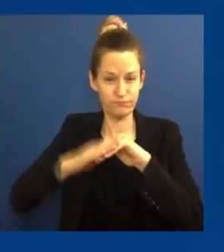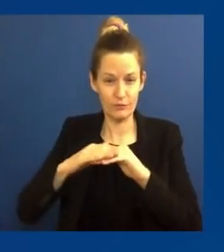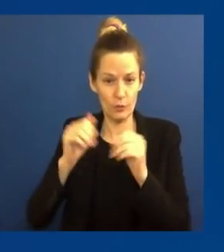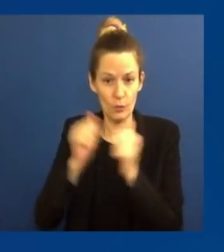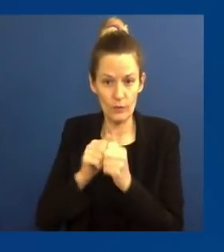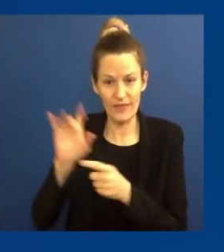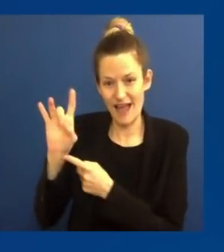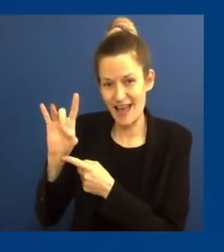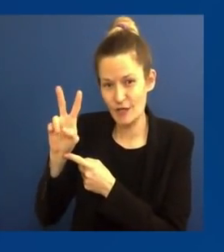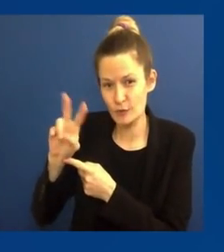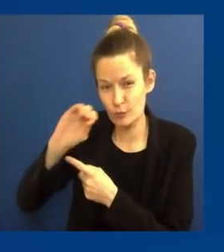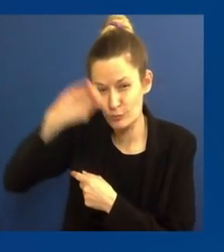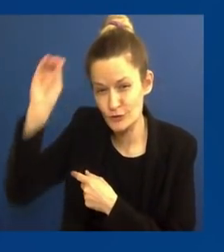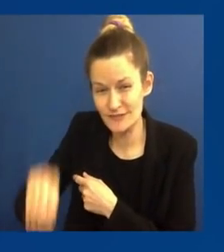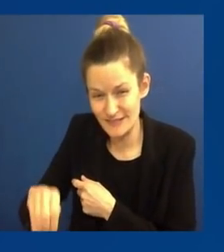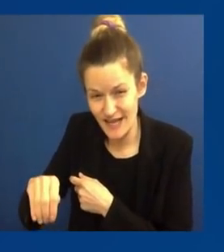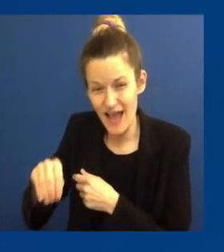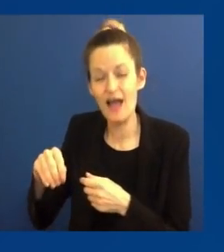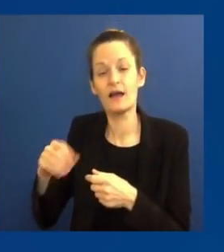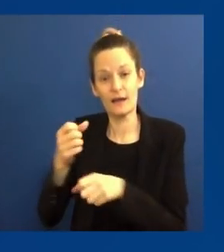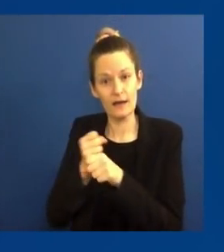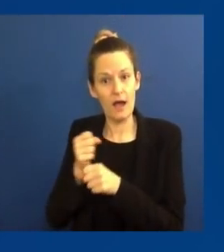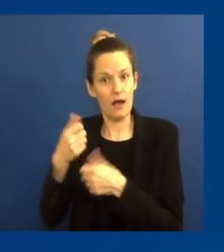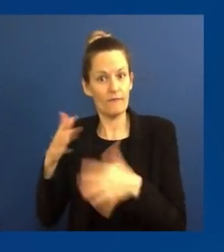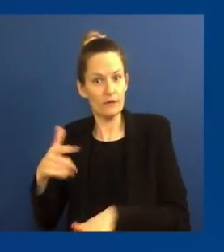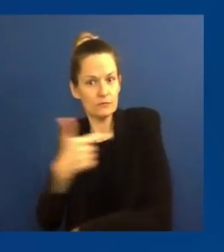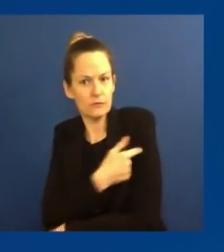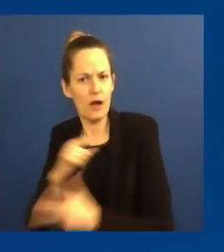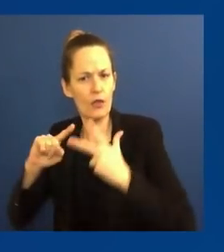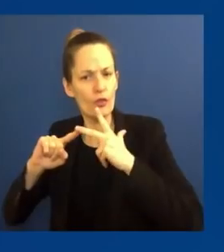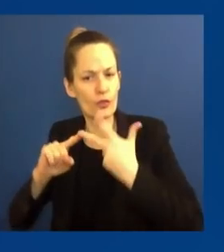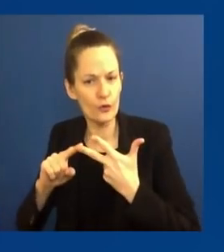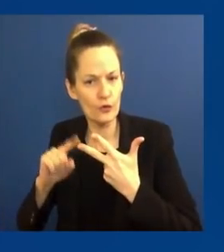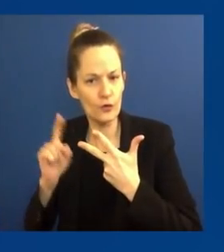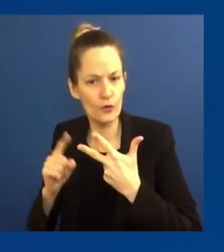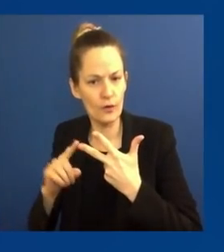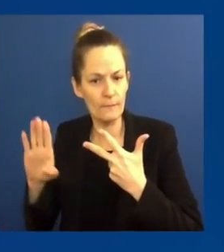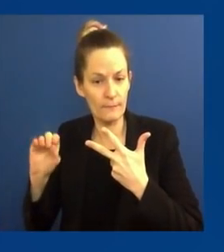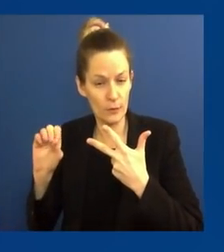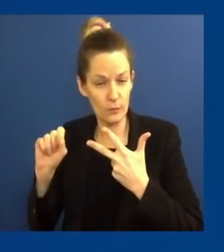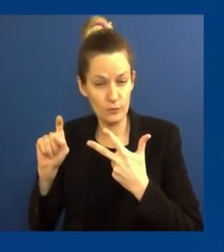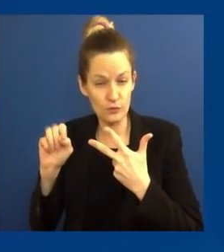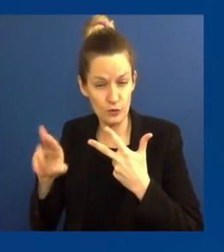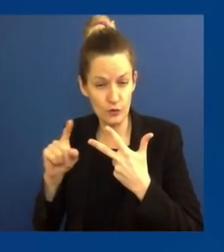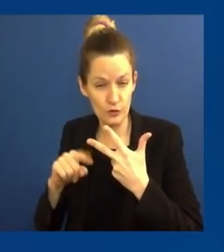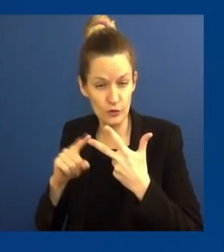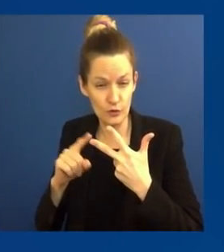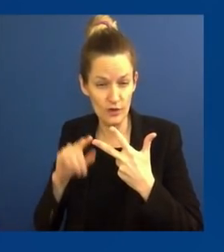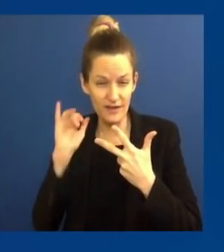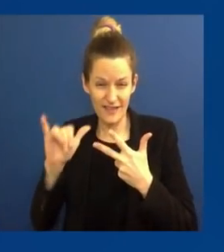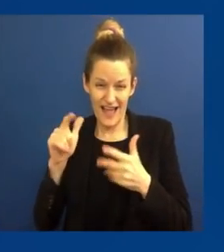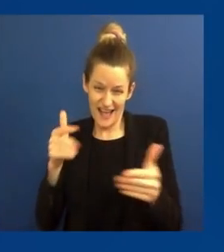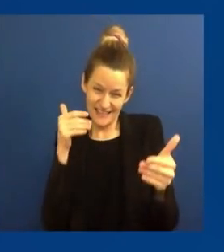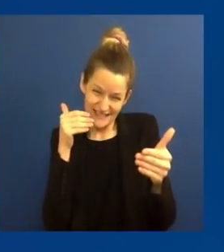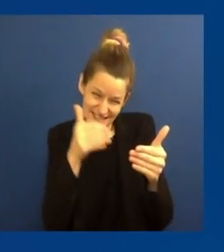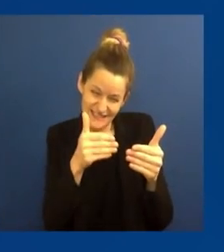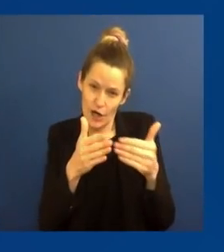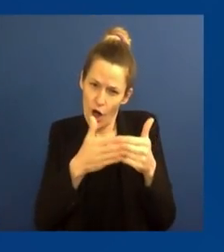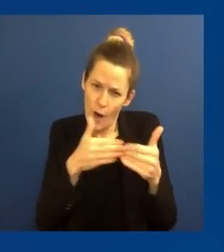The effectiveness of the booster dose is close to the level of protection that was experienced for those with boosters during the Delta wave.